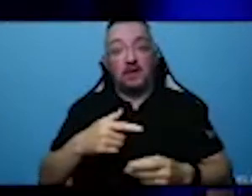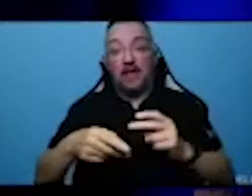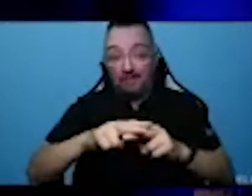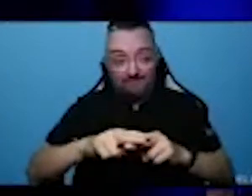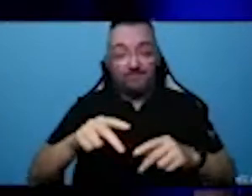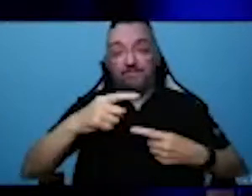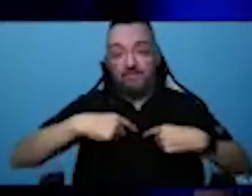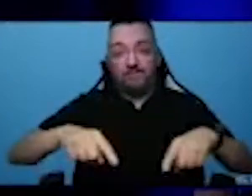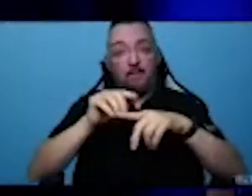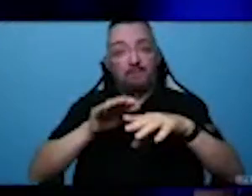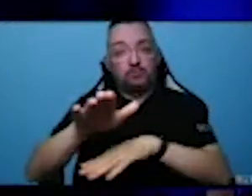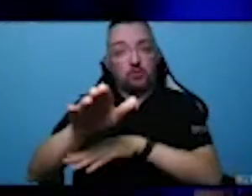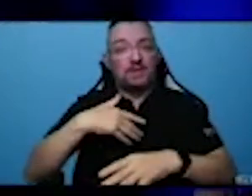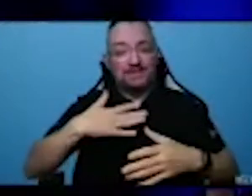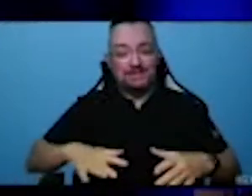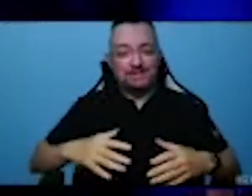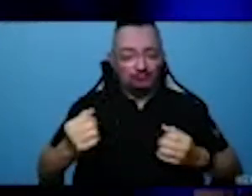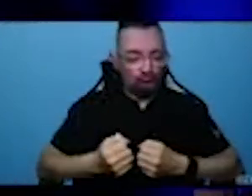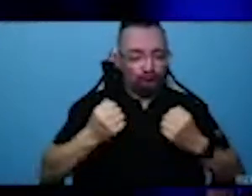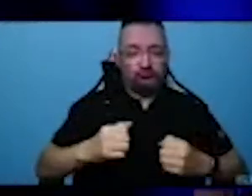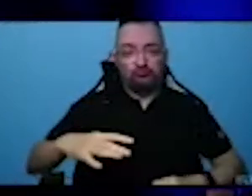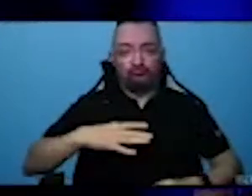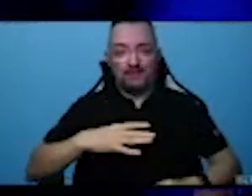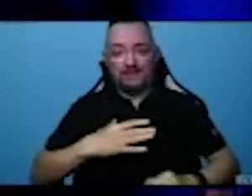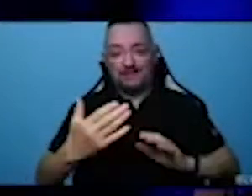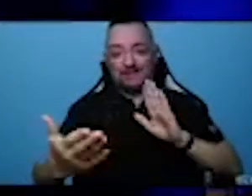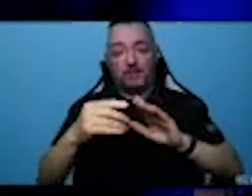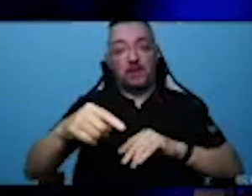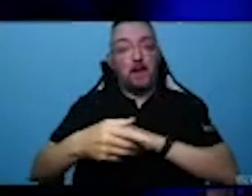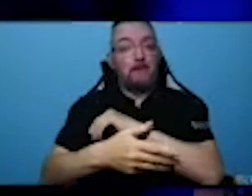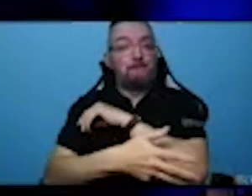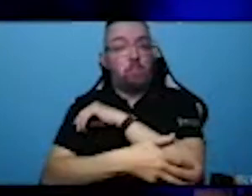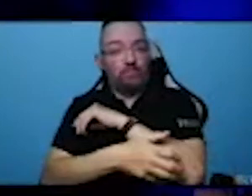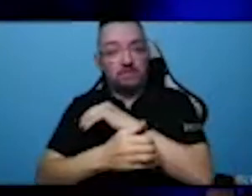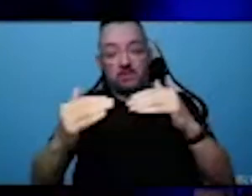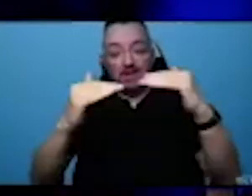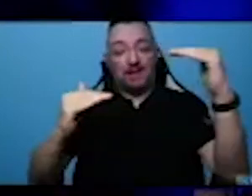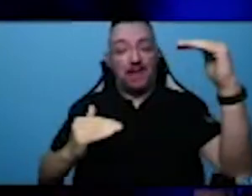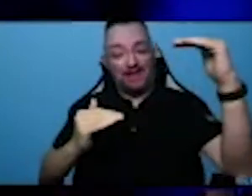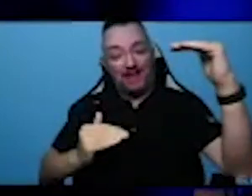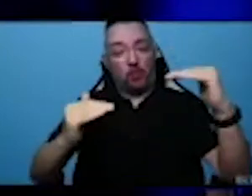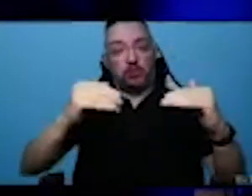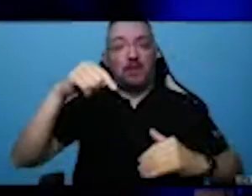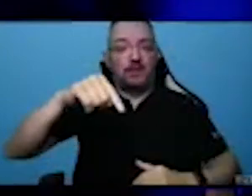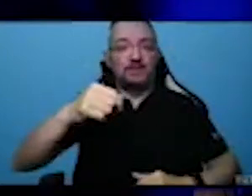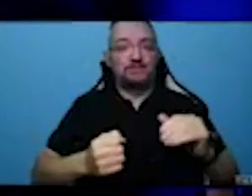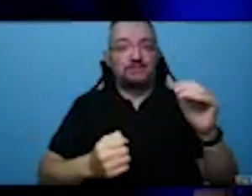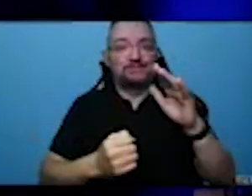tackling inequality and poverty is the key step to that resilience and ensuring that all levels of government, local